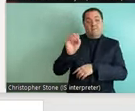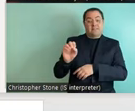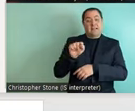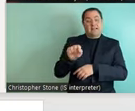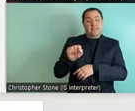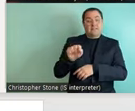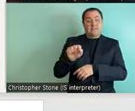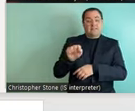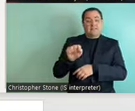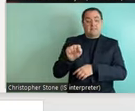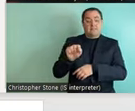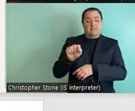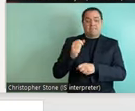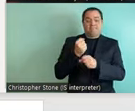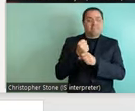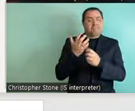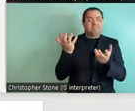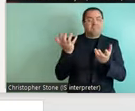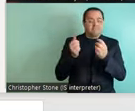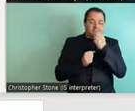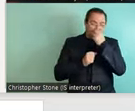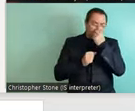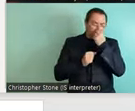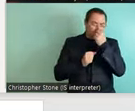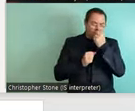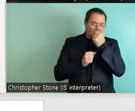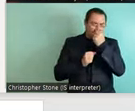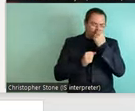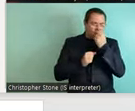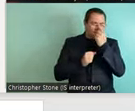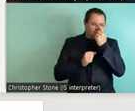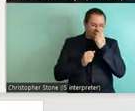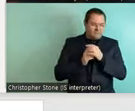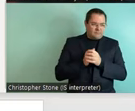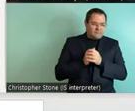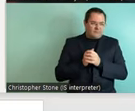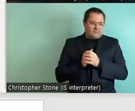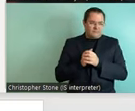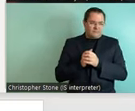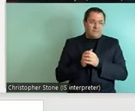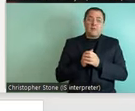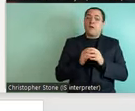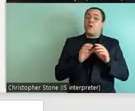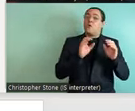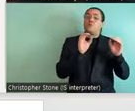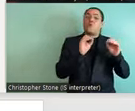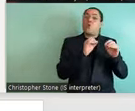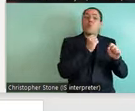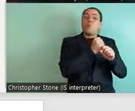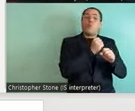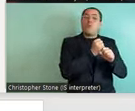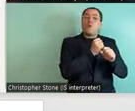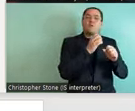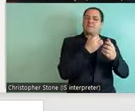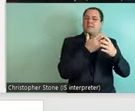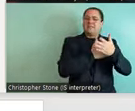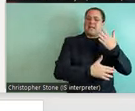11:46:17 And for people without disability that they bought for 66.4%, and we have about